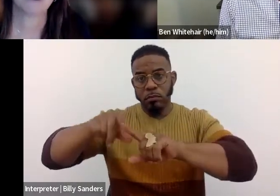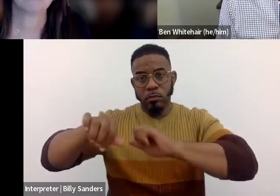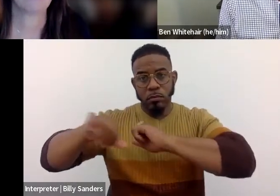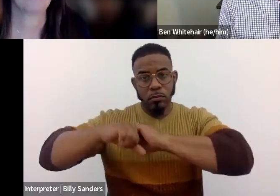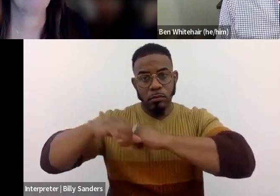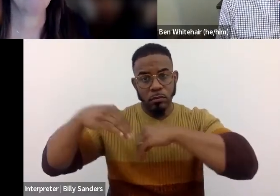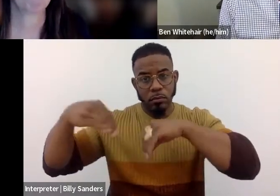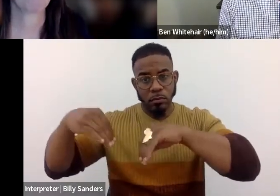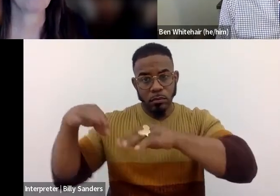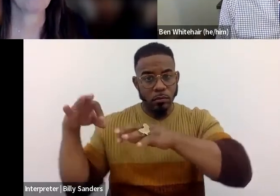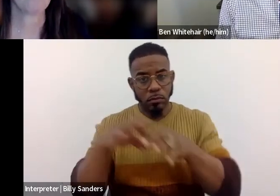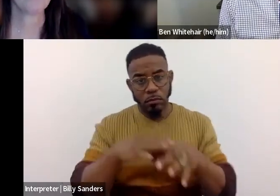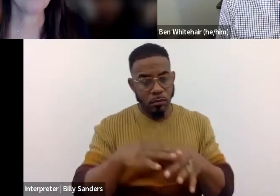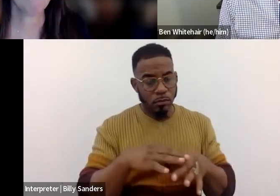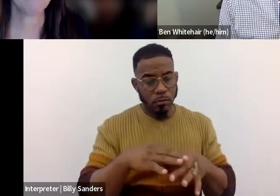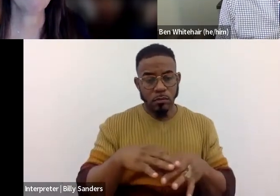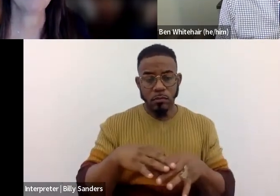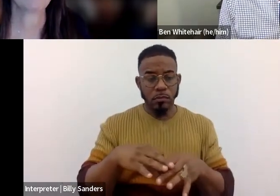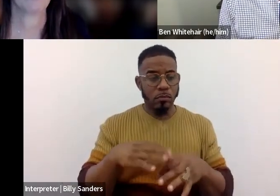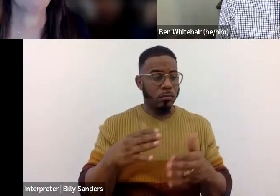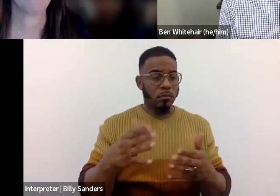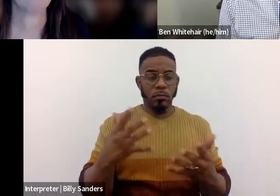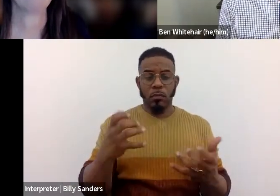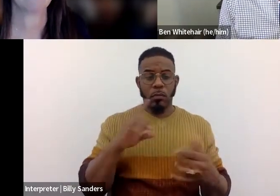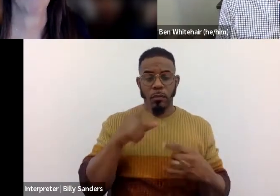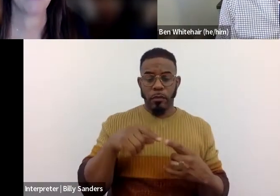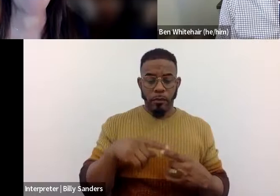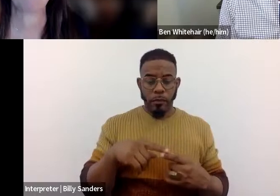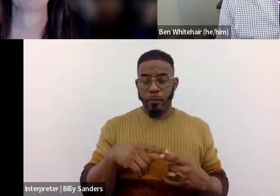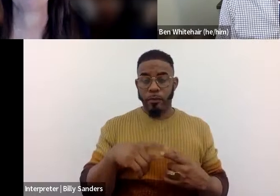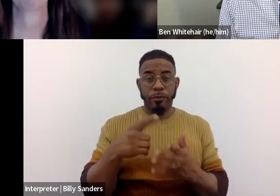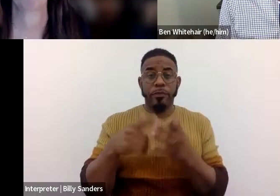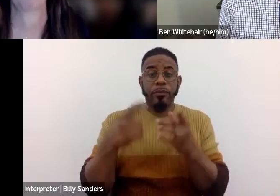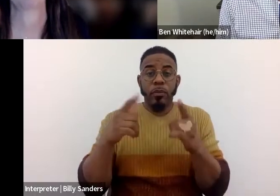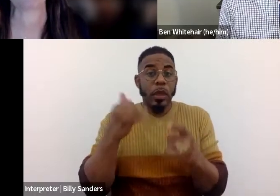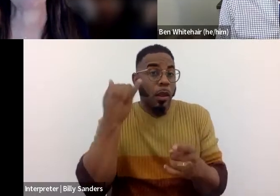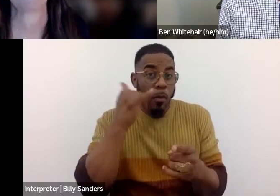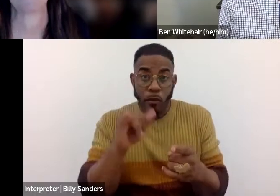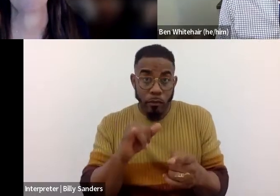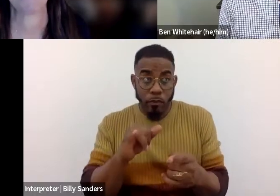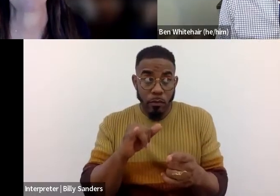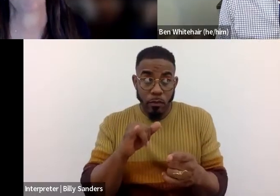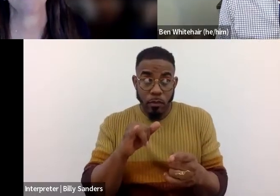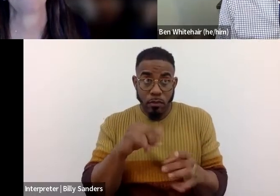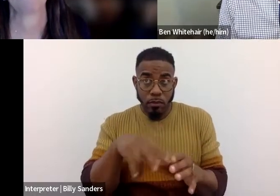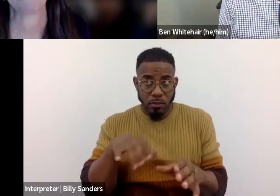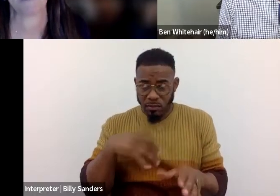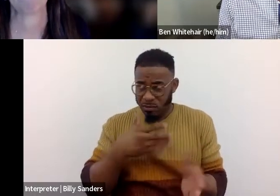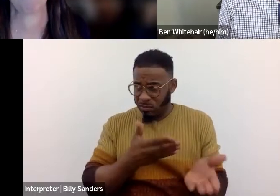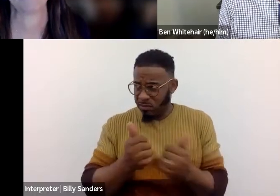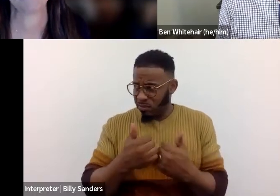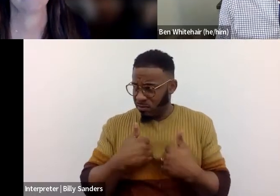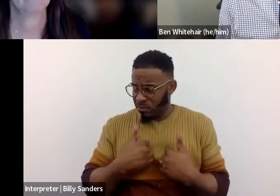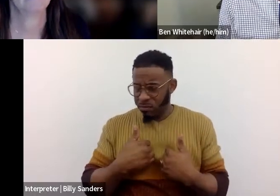connected to it, you might wanna talk about like what happens if you were to leave? Can you take it with you at that point?